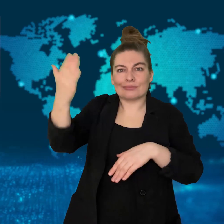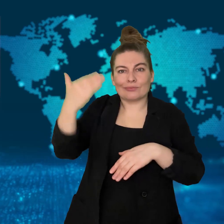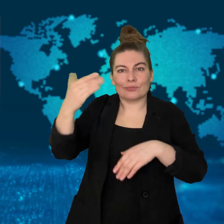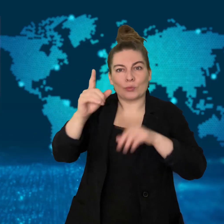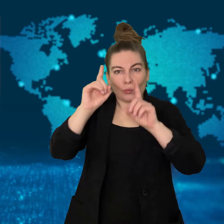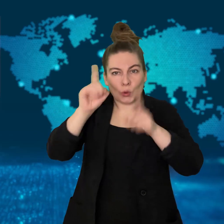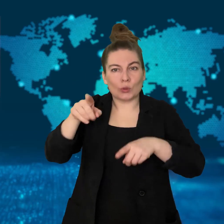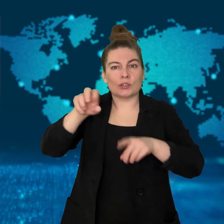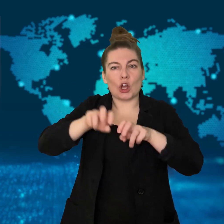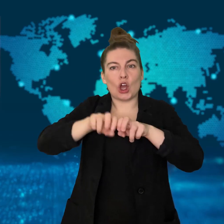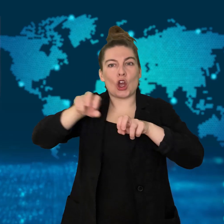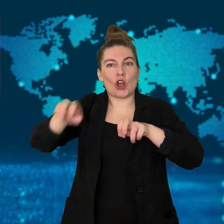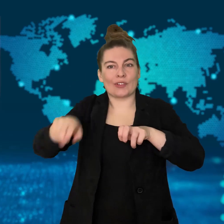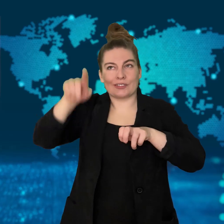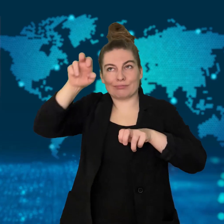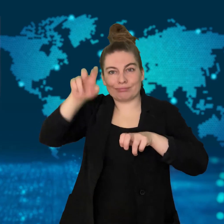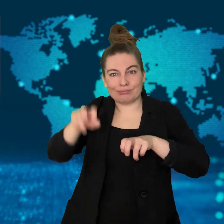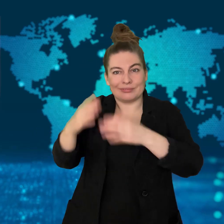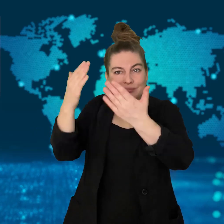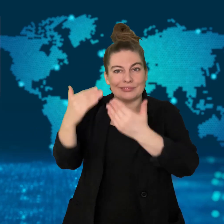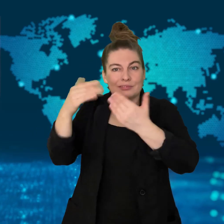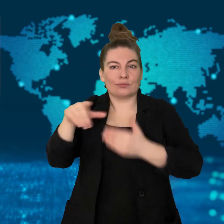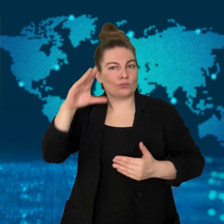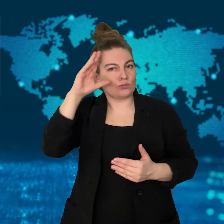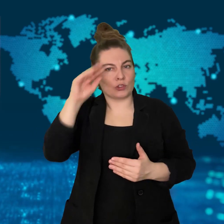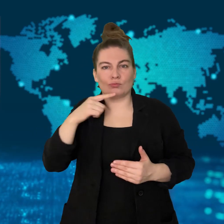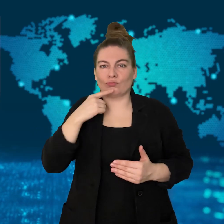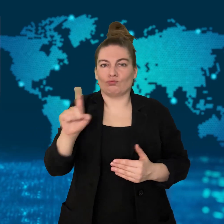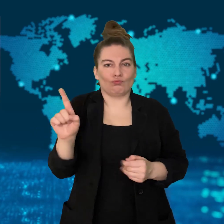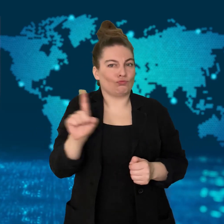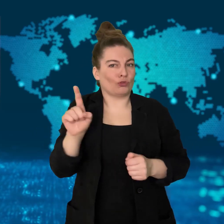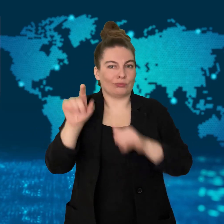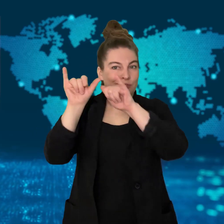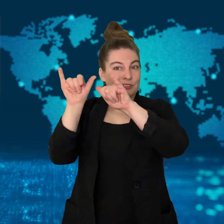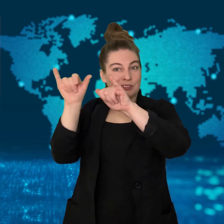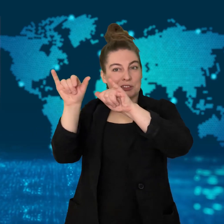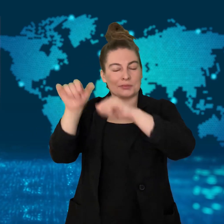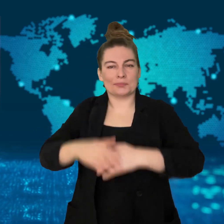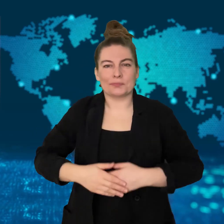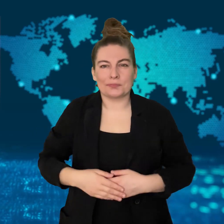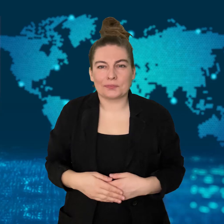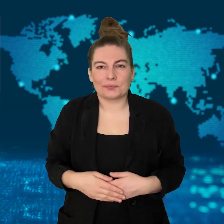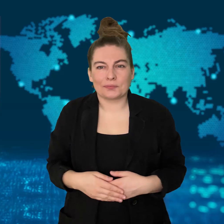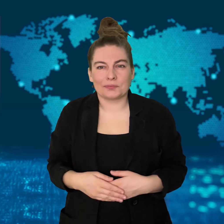the man refused to come down.